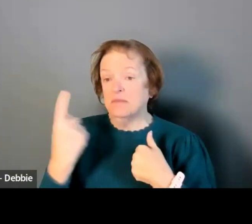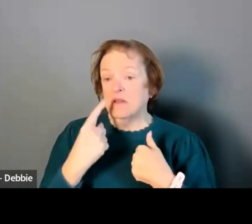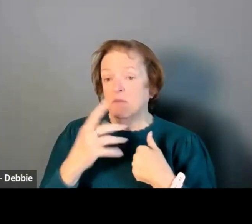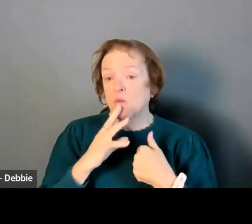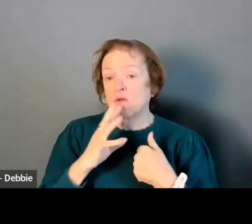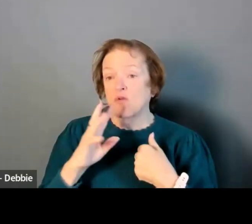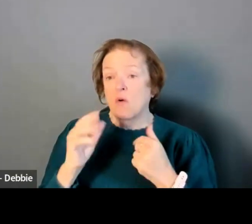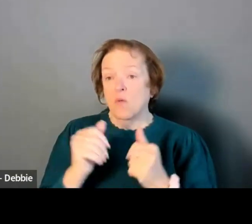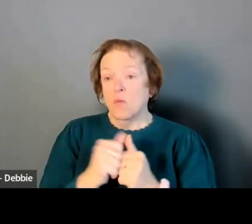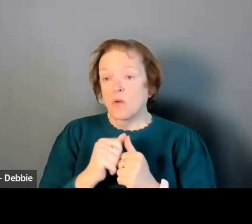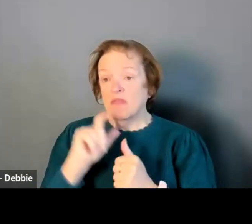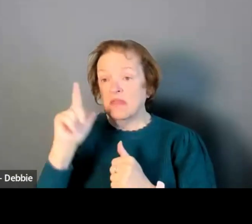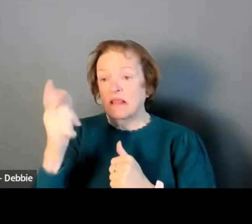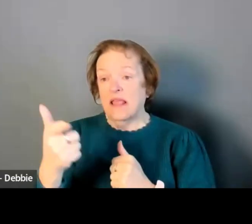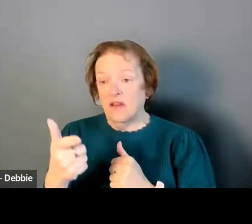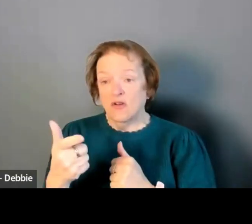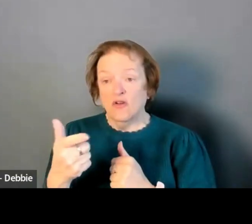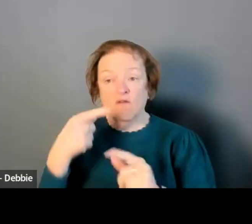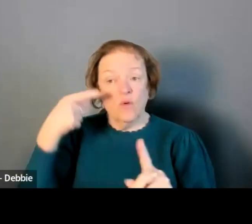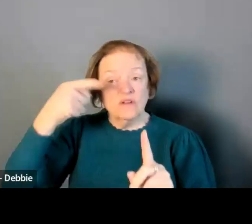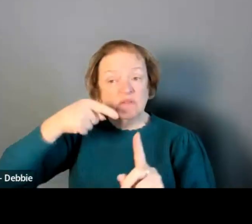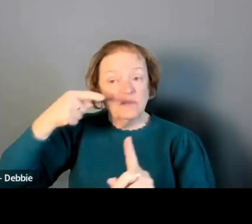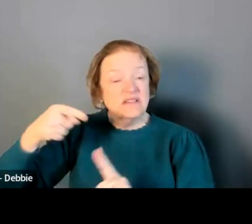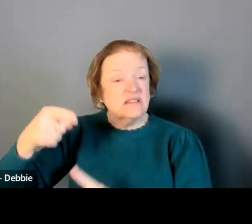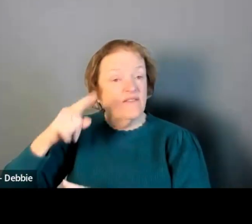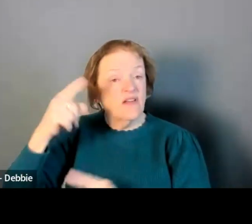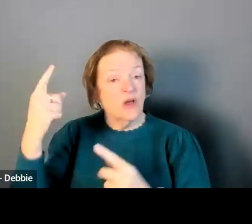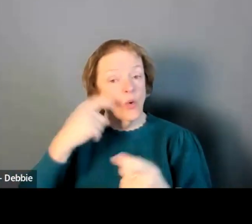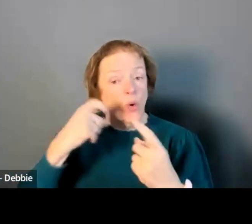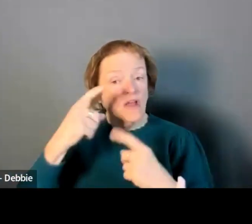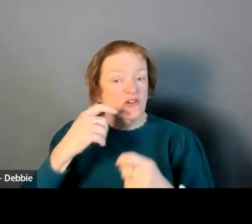or ask any questions further, I'll be more than happy to answer them.